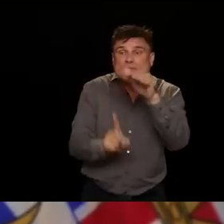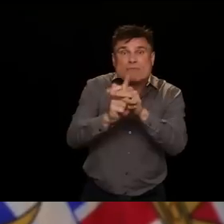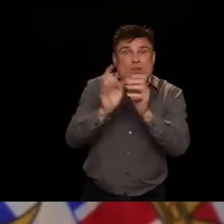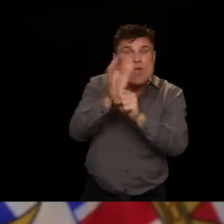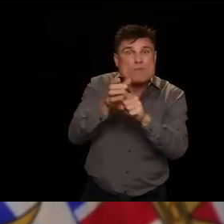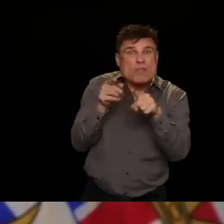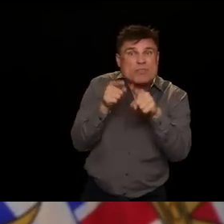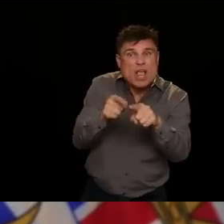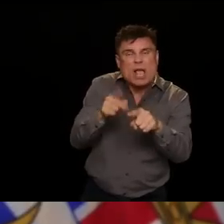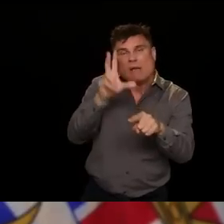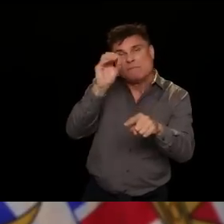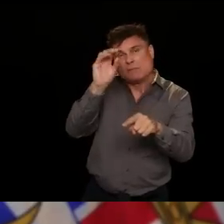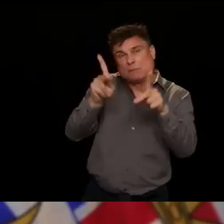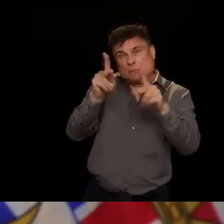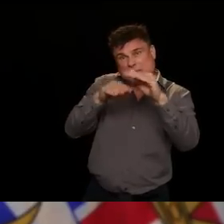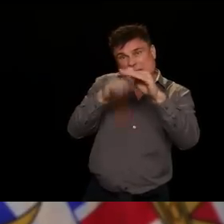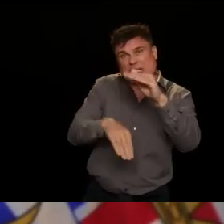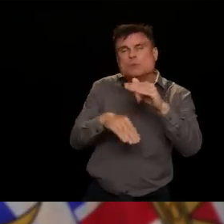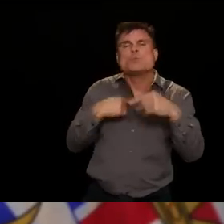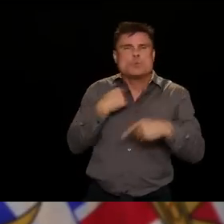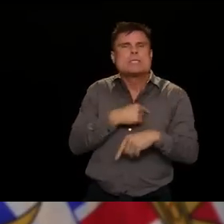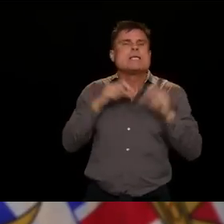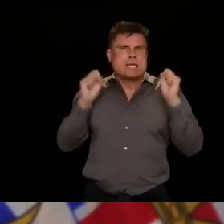is us maintaining this balance,